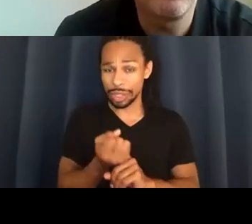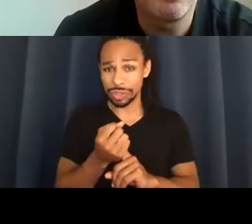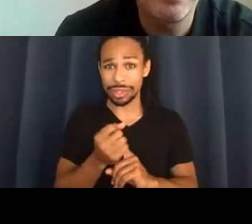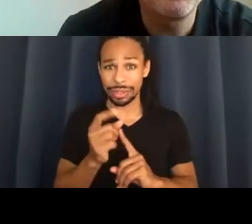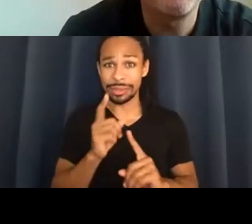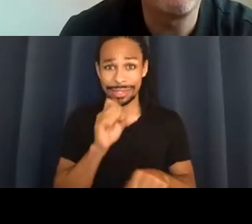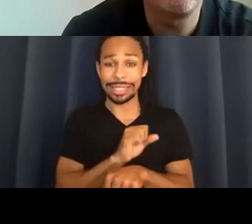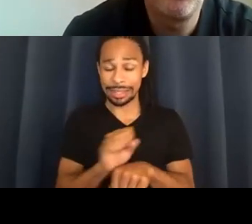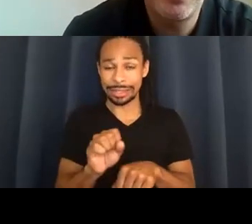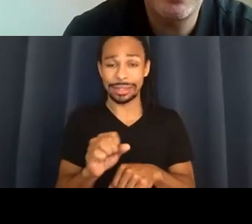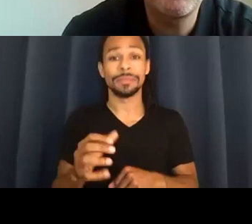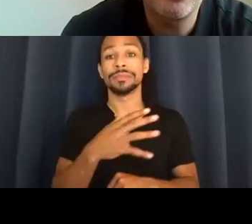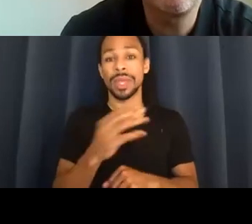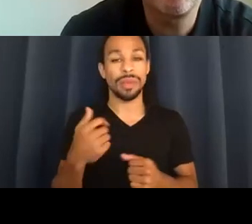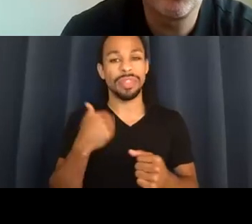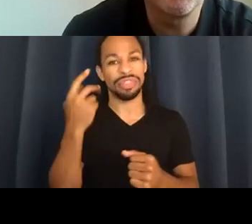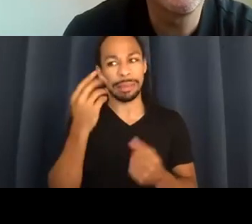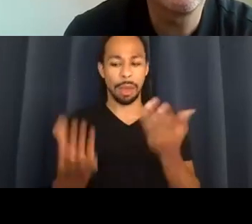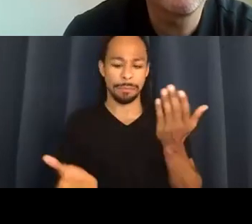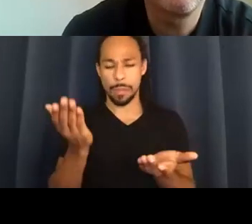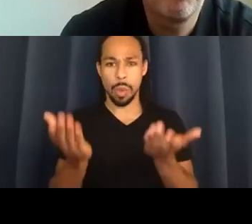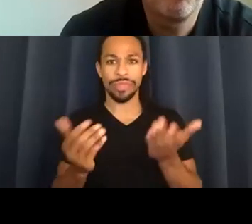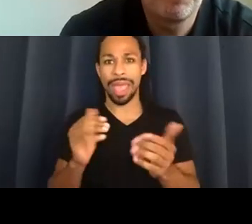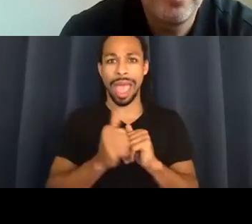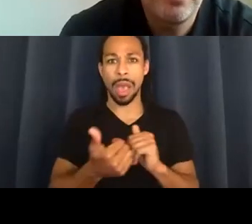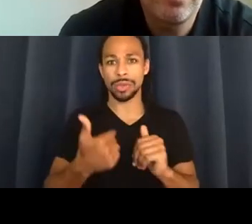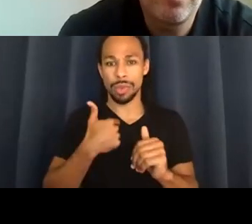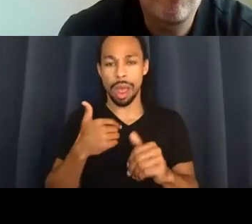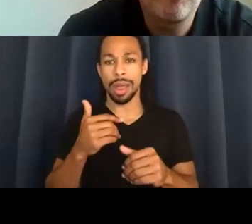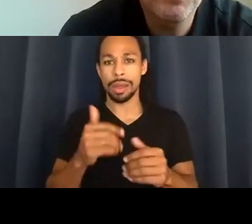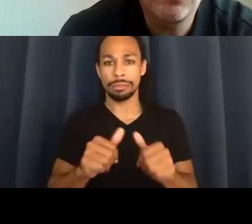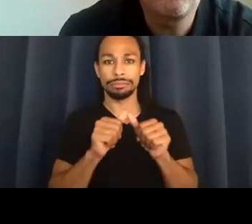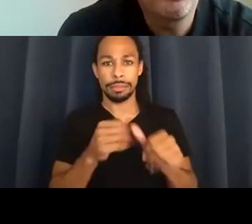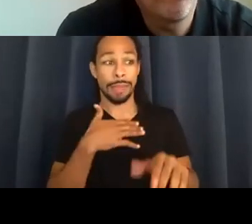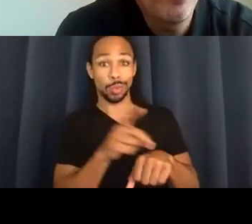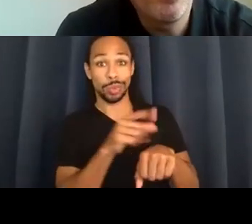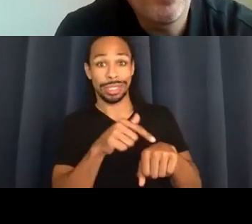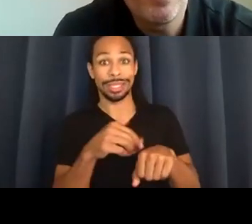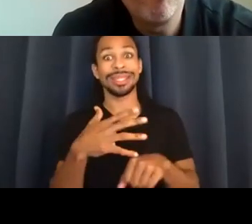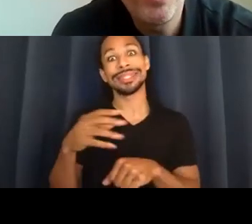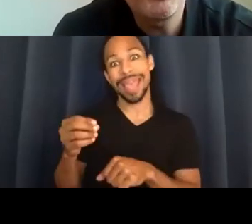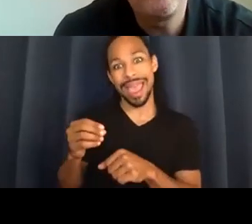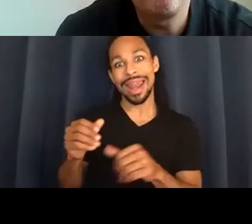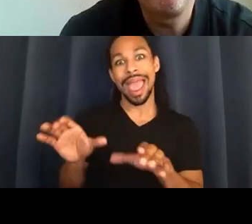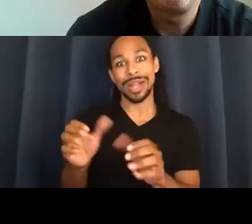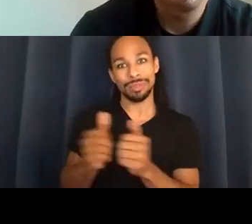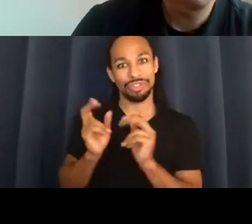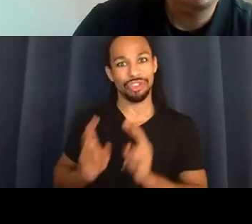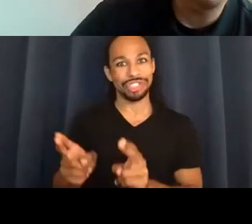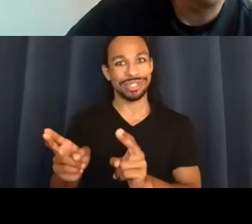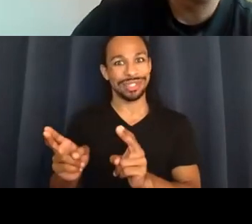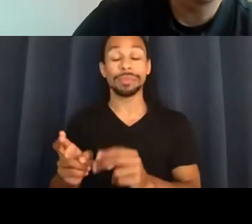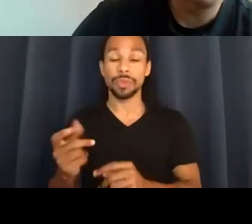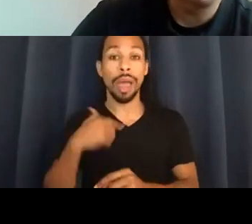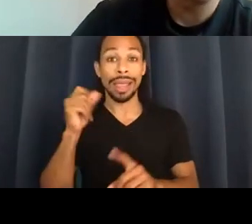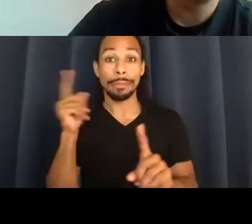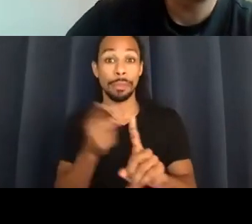like? How do you act with more urgency? I can point to people I'm working with or steps